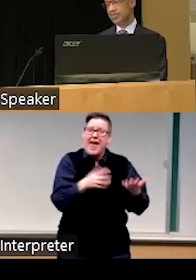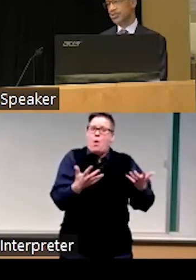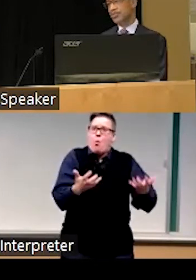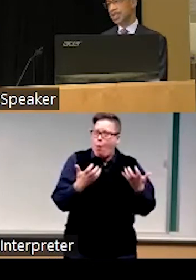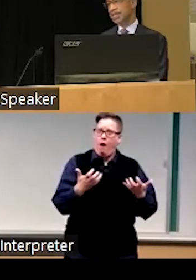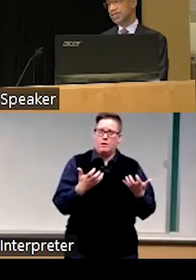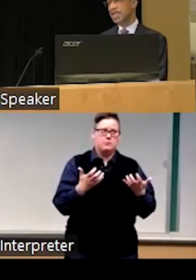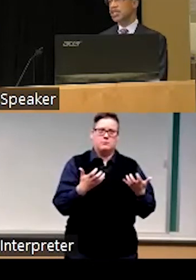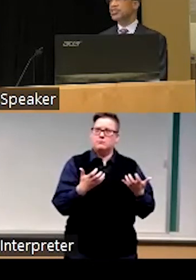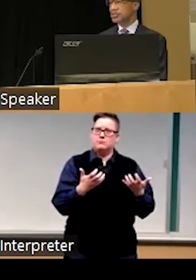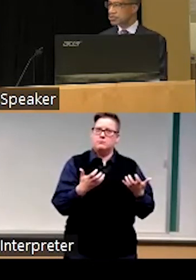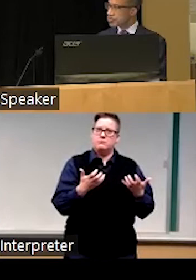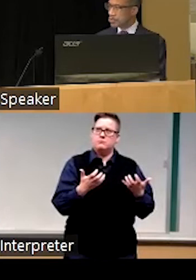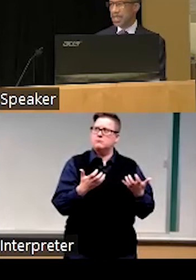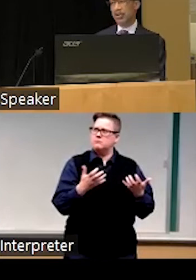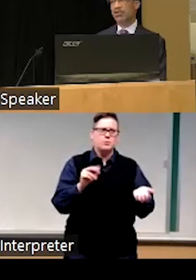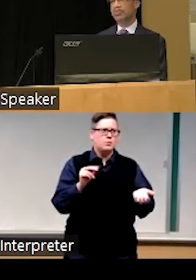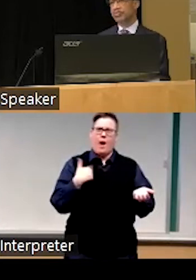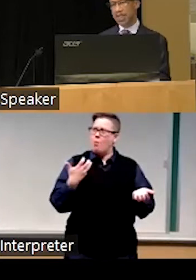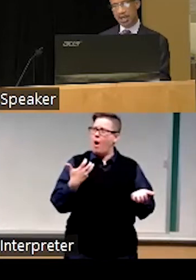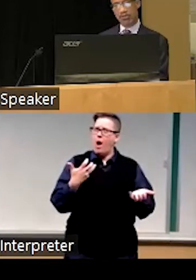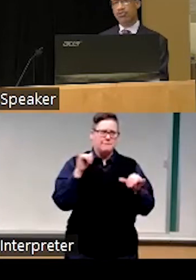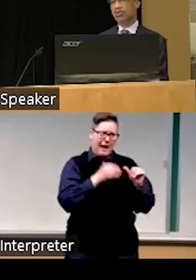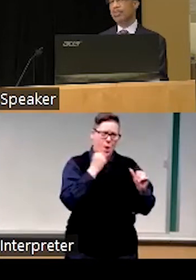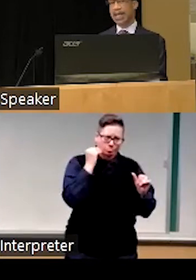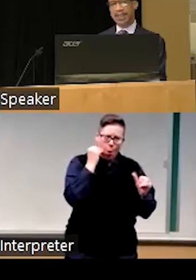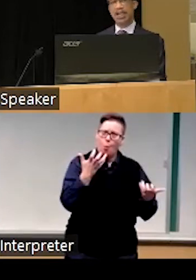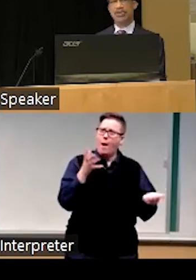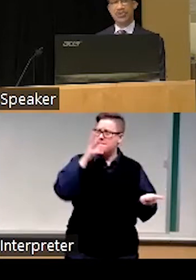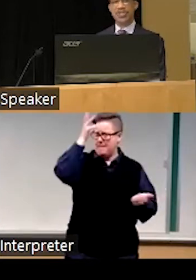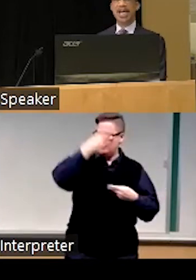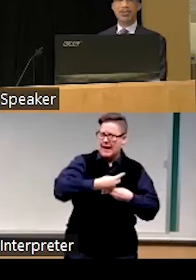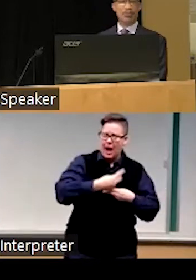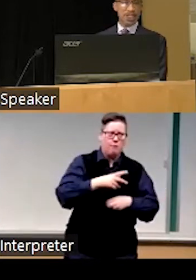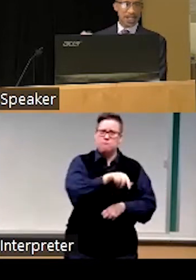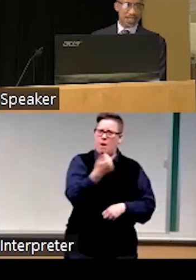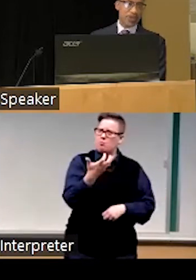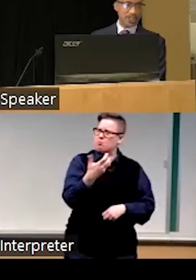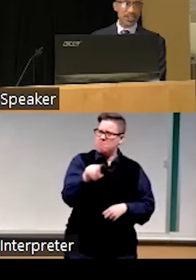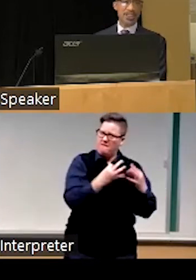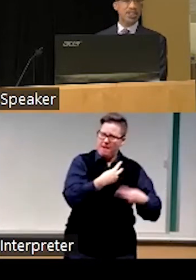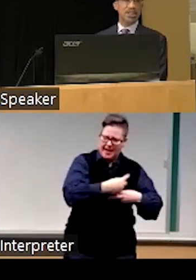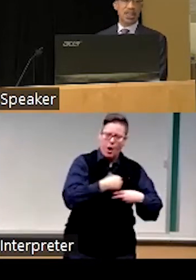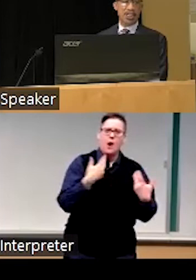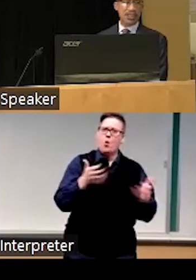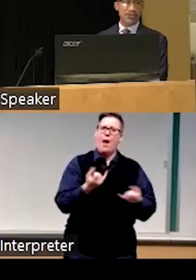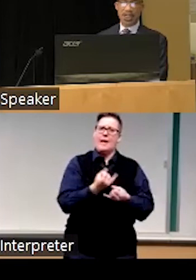particular circumstances to to be at home to be cared for by others to not be independently uh